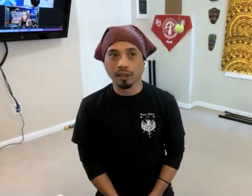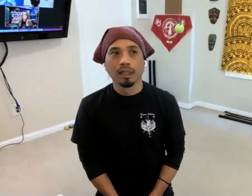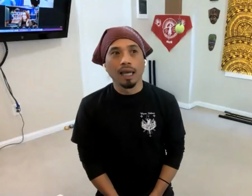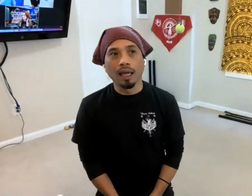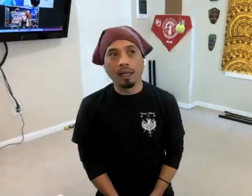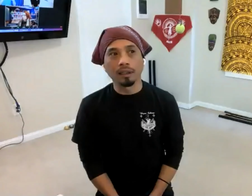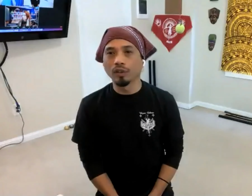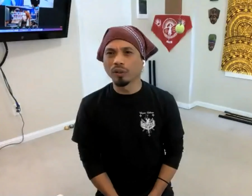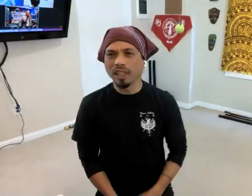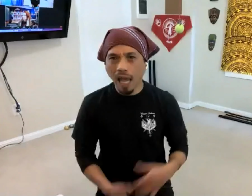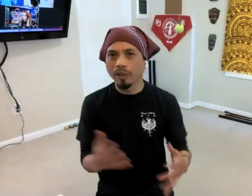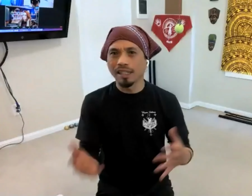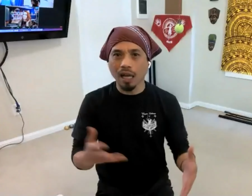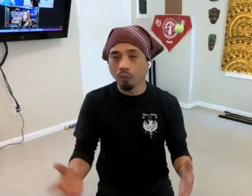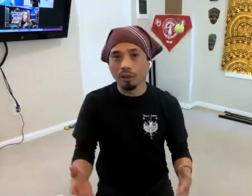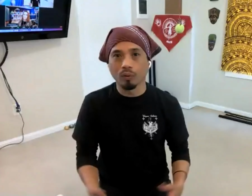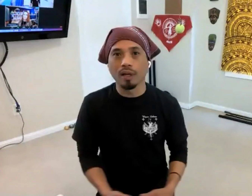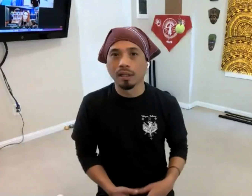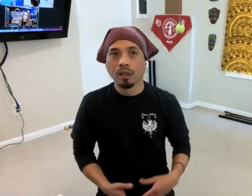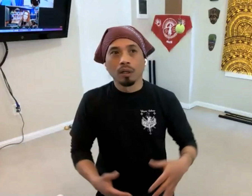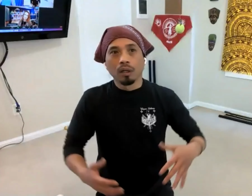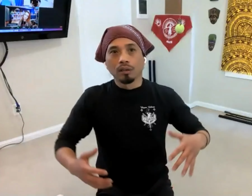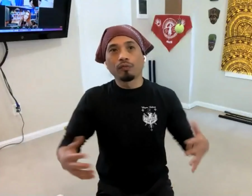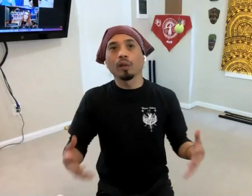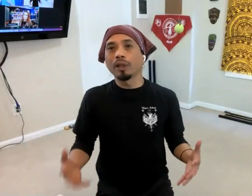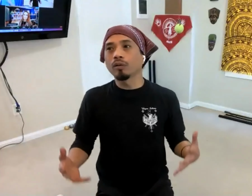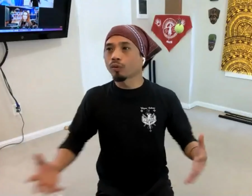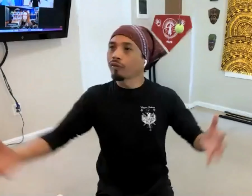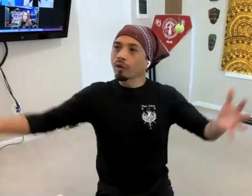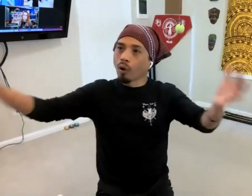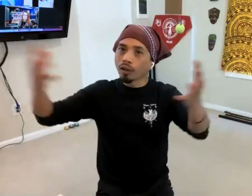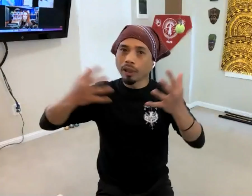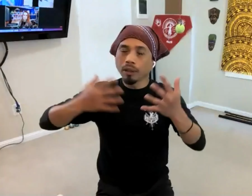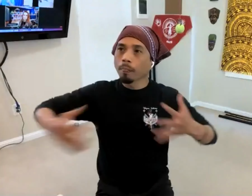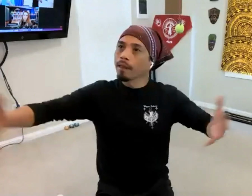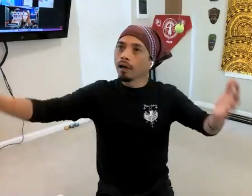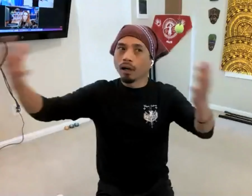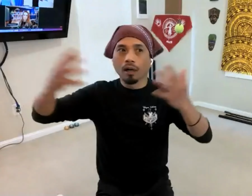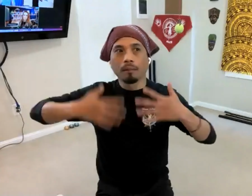THE FILIPINOS WERE VERY WELCOMING AND SOMETIMES THEY